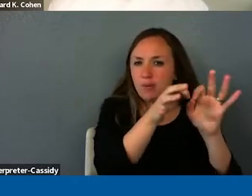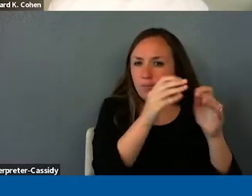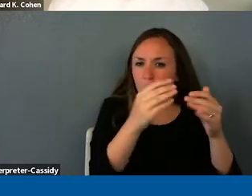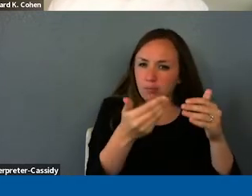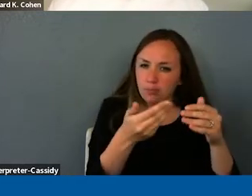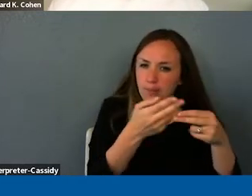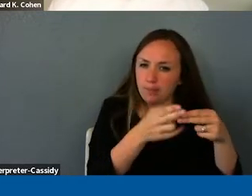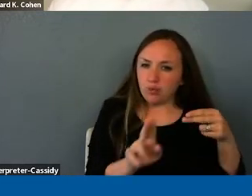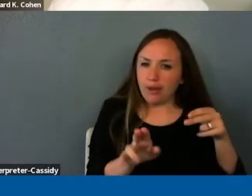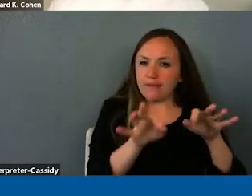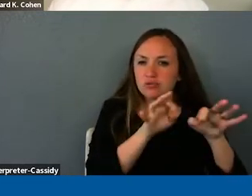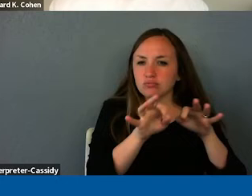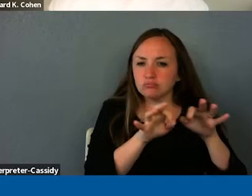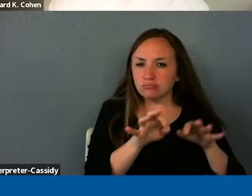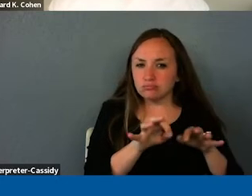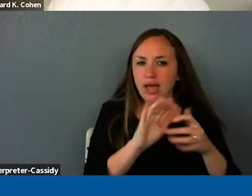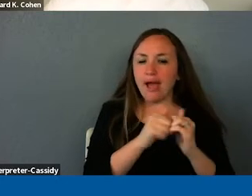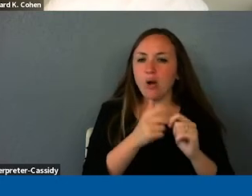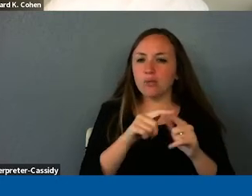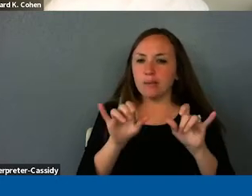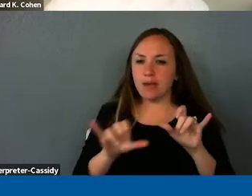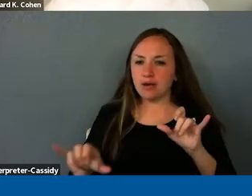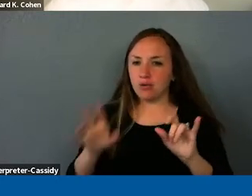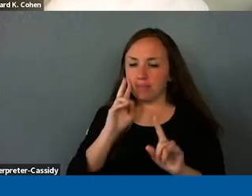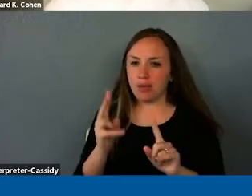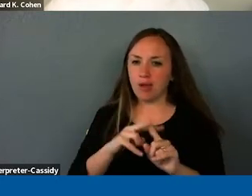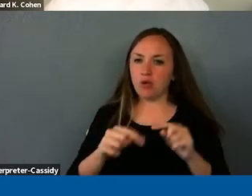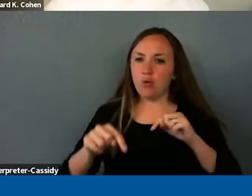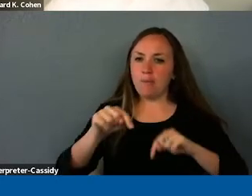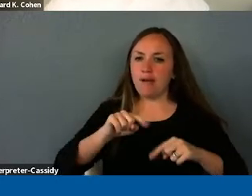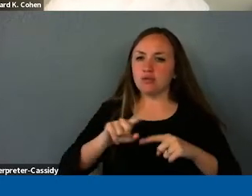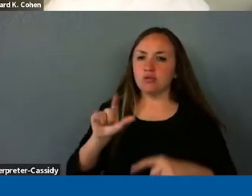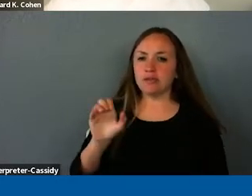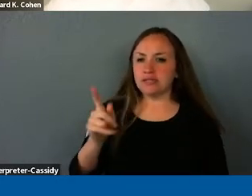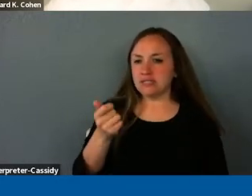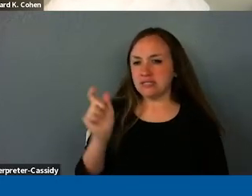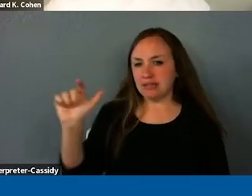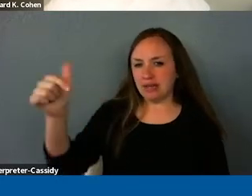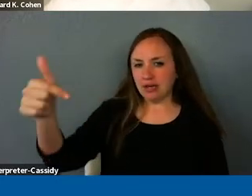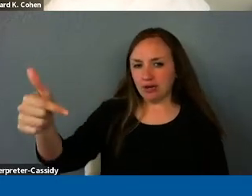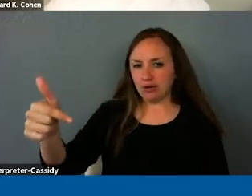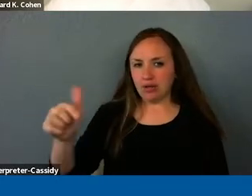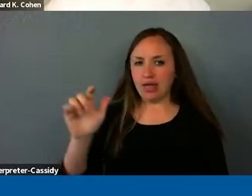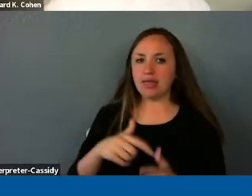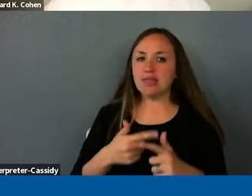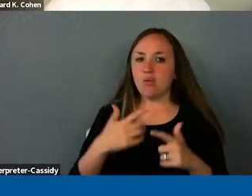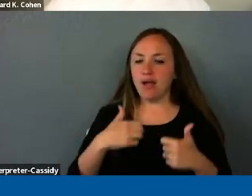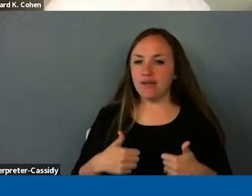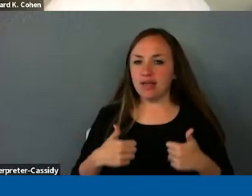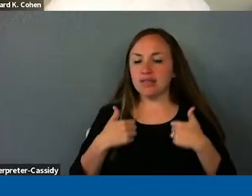and how the pattern is being implemented. And I'll go back to these links in a bit. After that is a live working implementation of the pattern